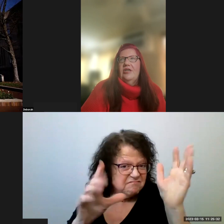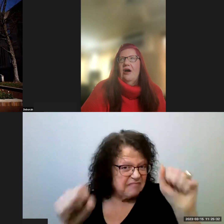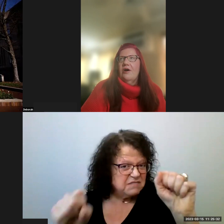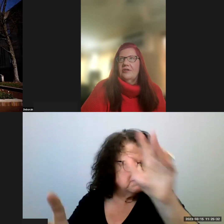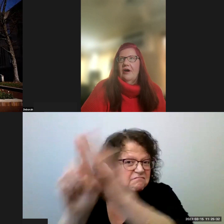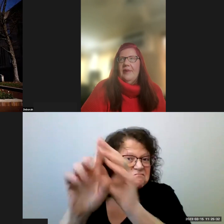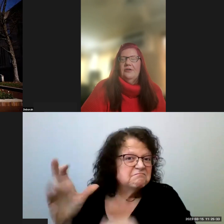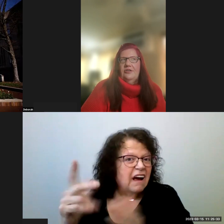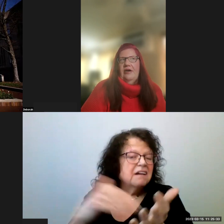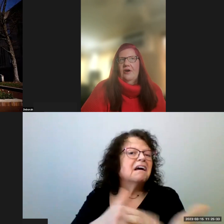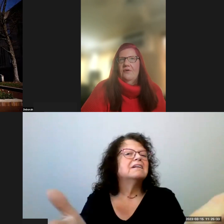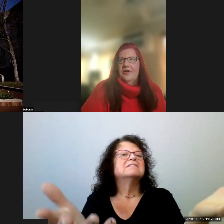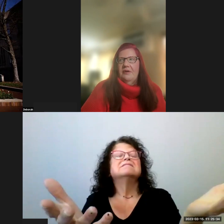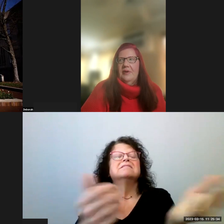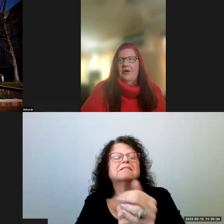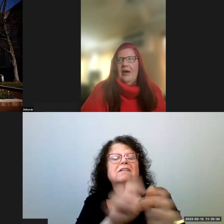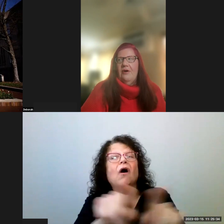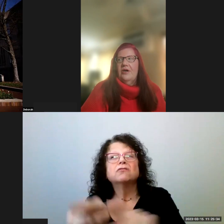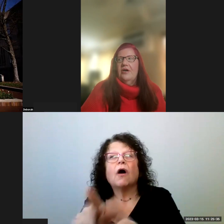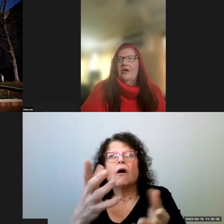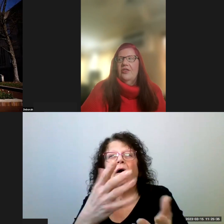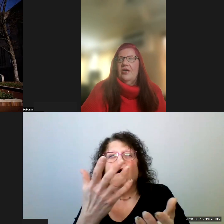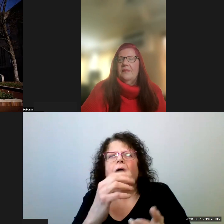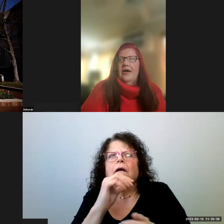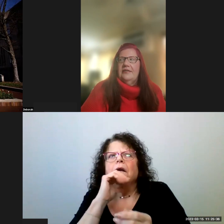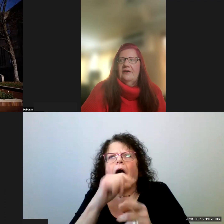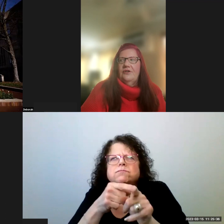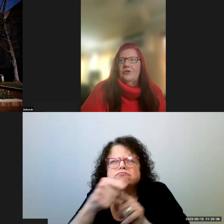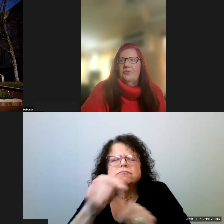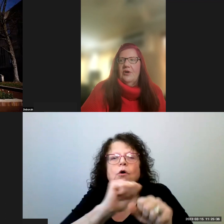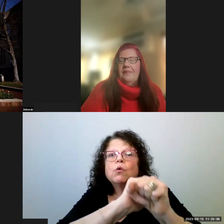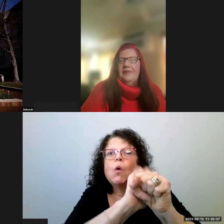that aren't about just having COVID but are about the impact to individuals and what happened